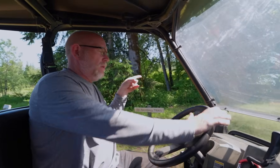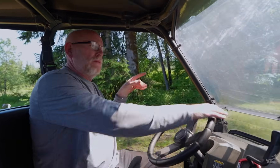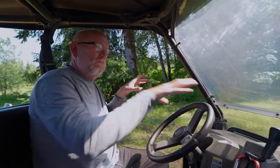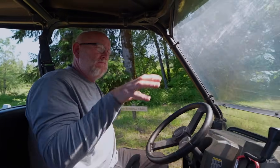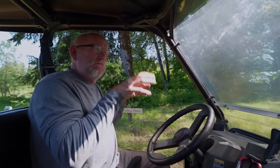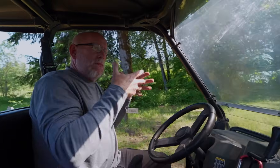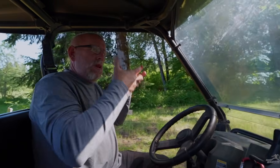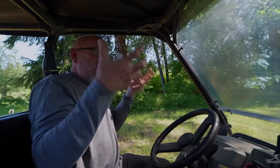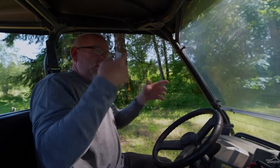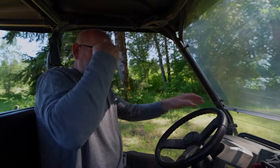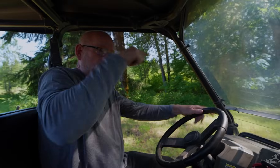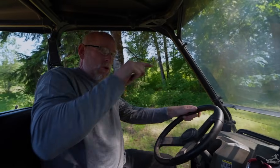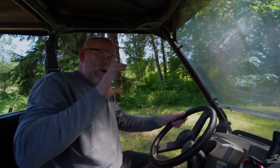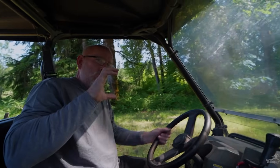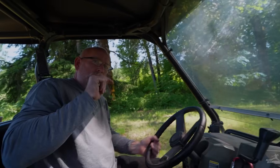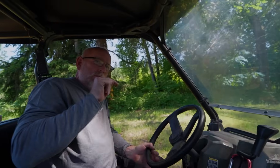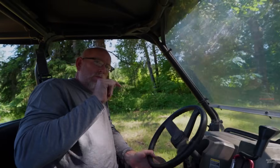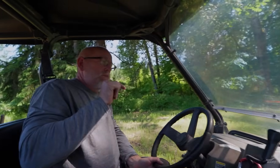because he contributed a lot to Camp Taloali.